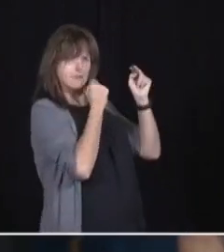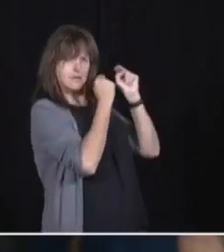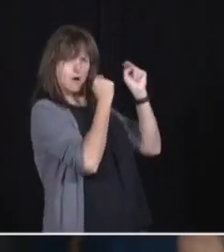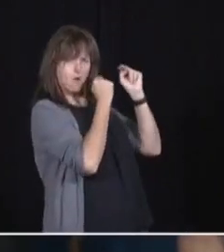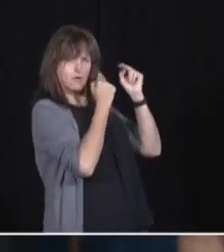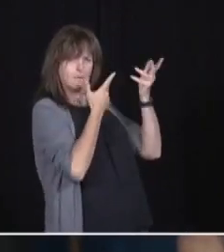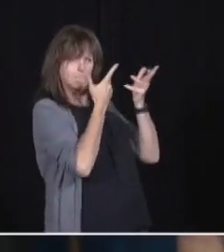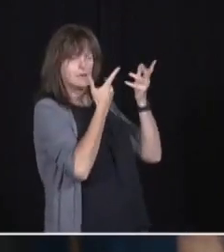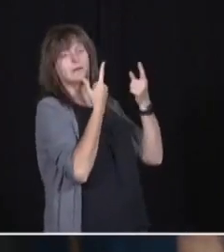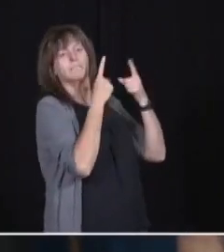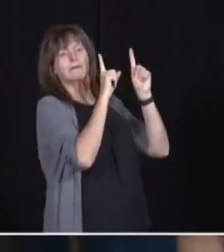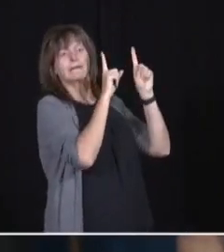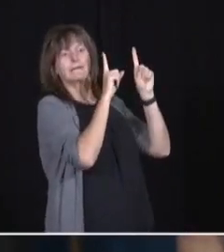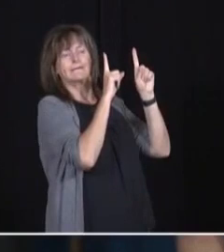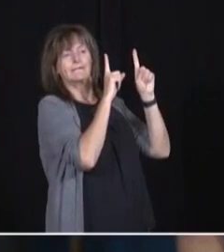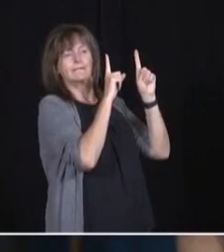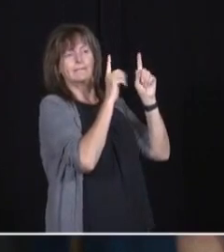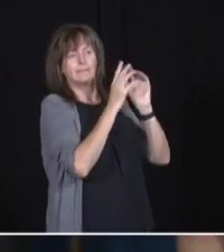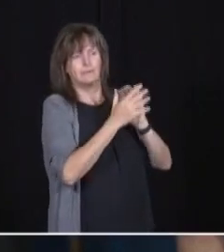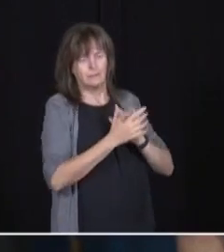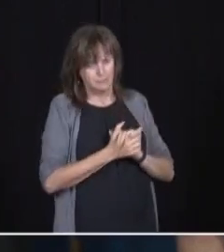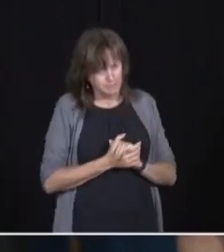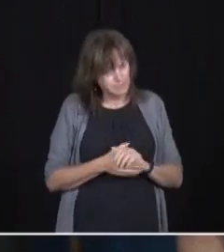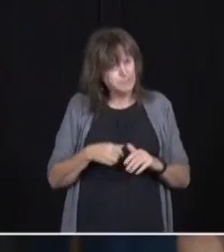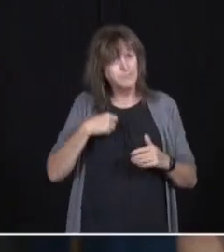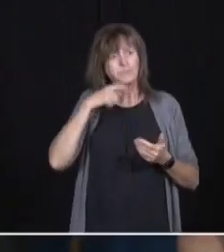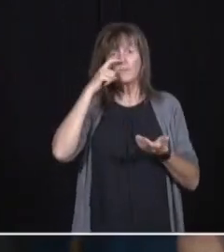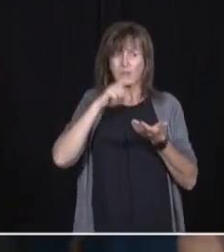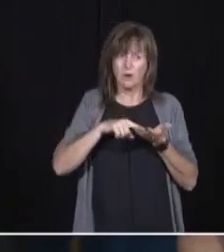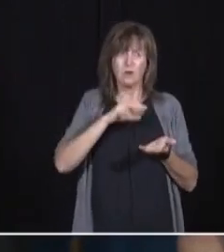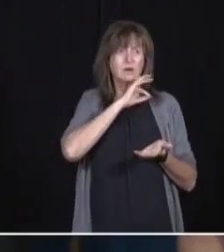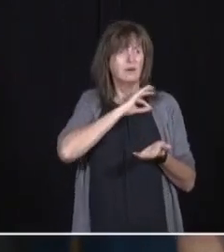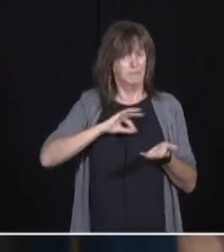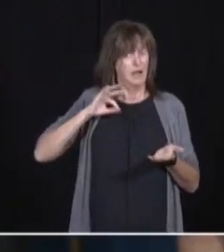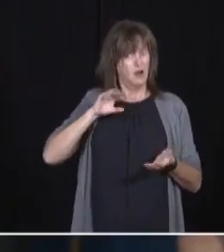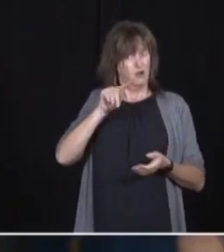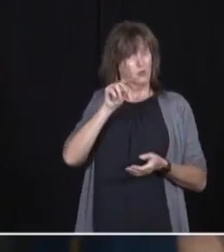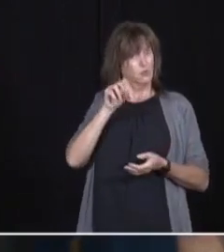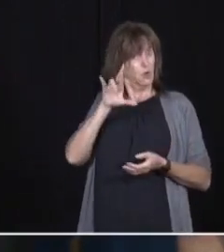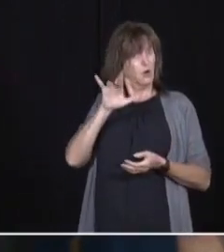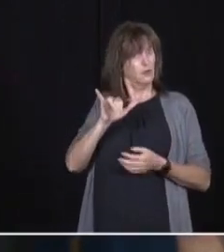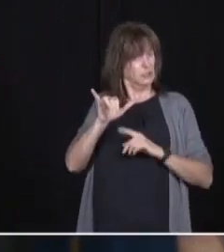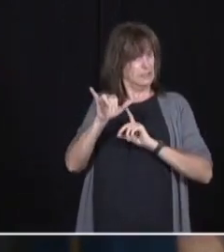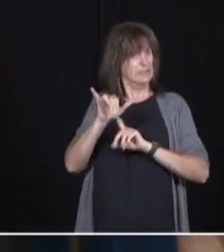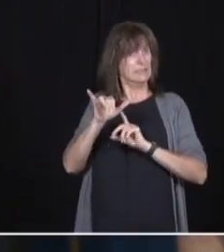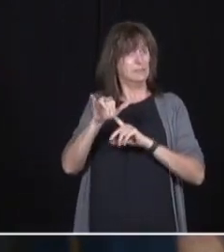possible during these negotiations. I want to recognize meritorious particular, for his support.